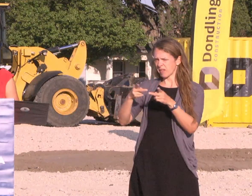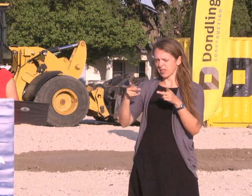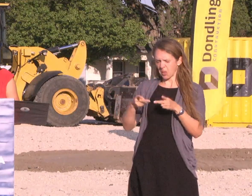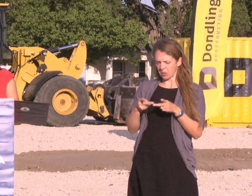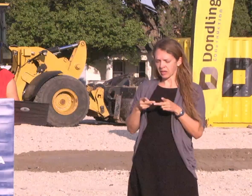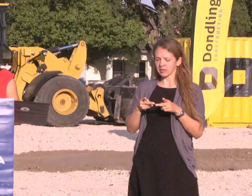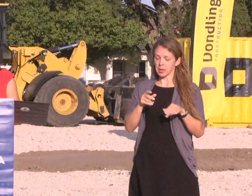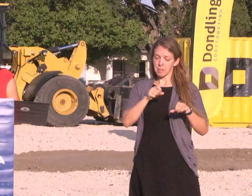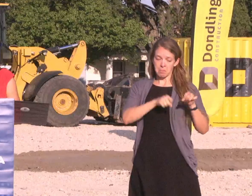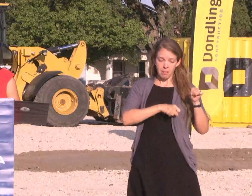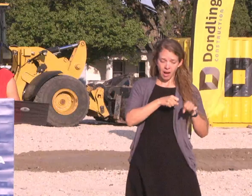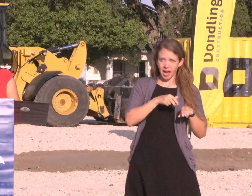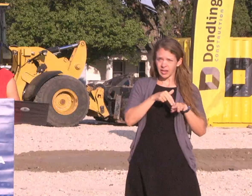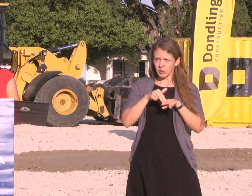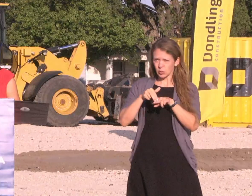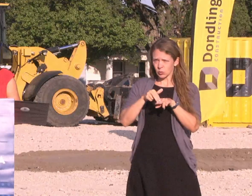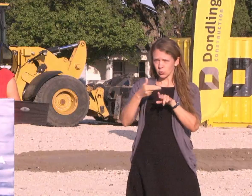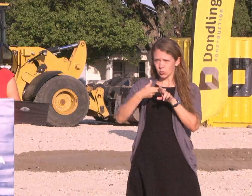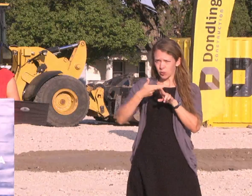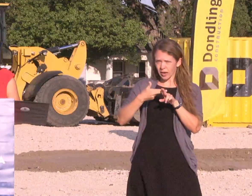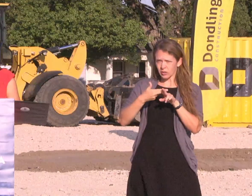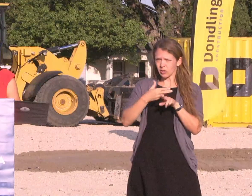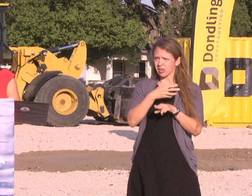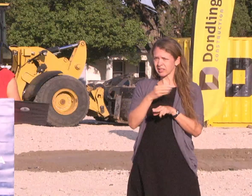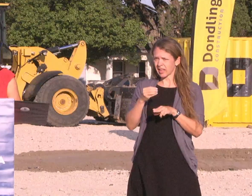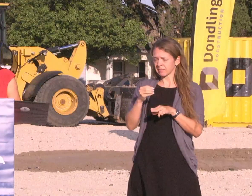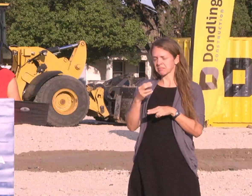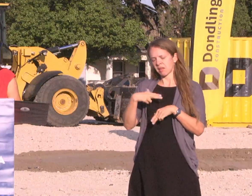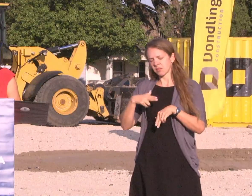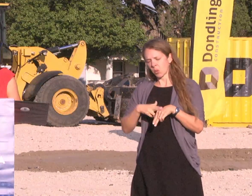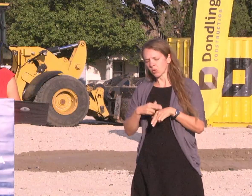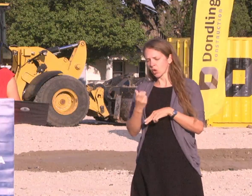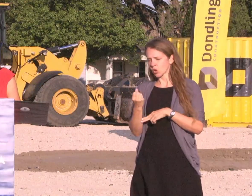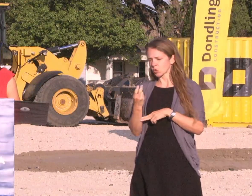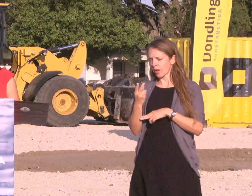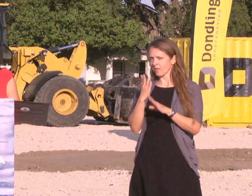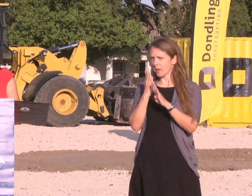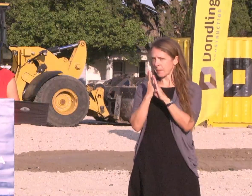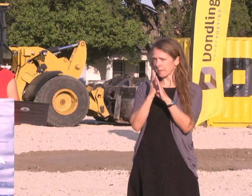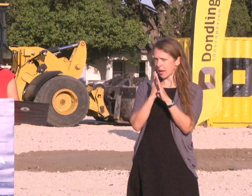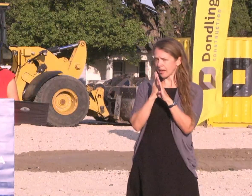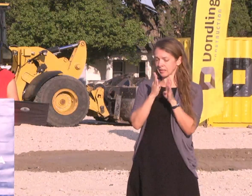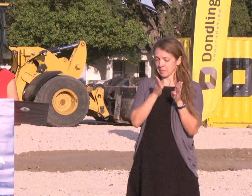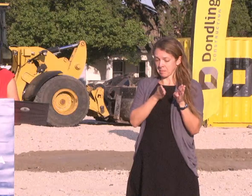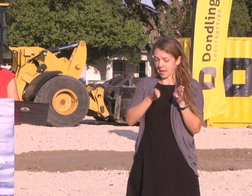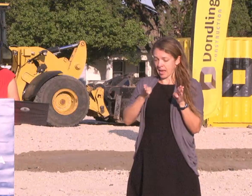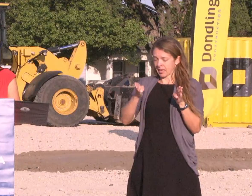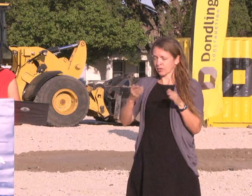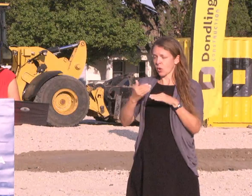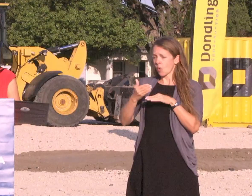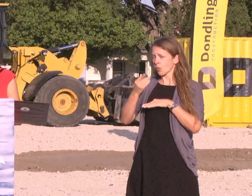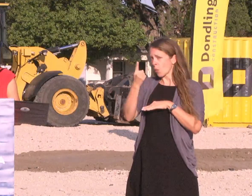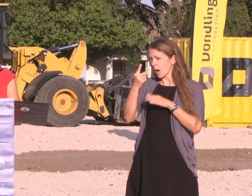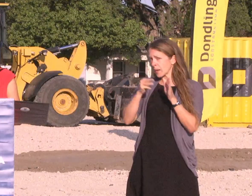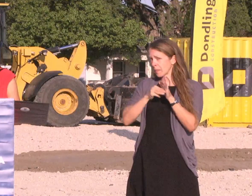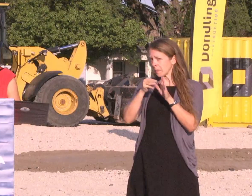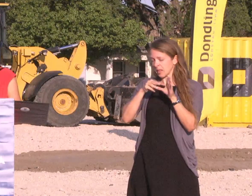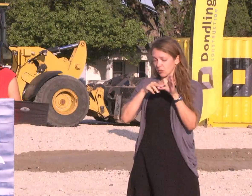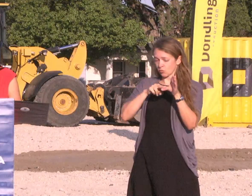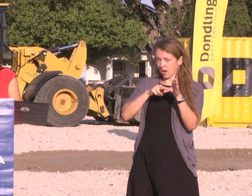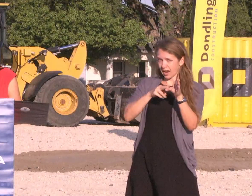bike and scooter rentals and of course 12 bus Bays for over 1 million Riders will be